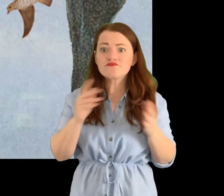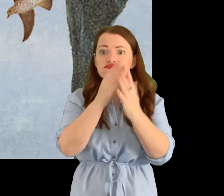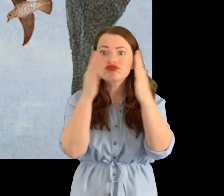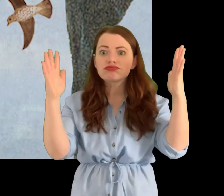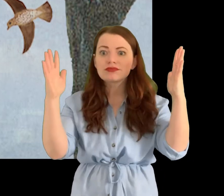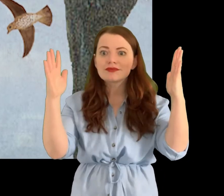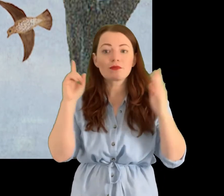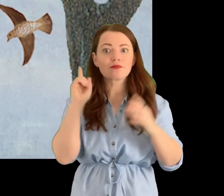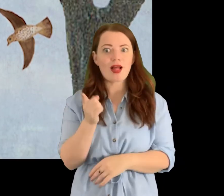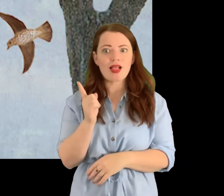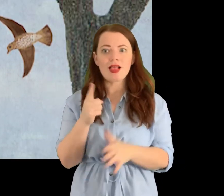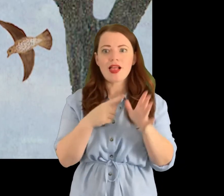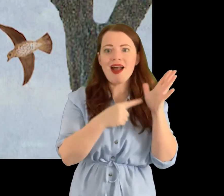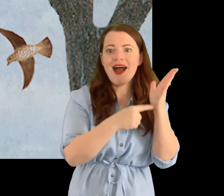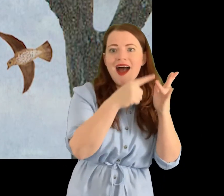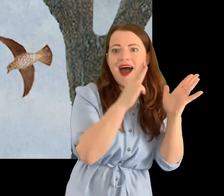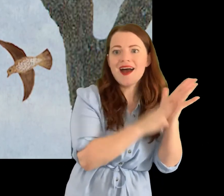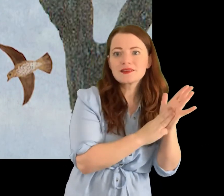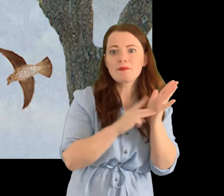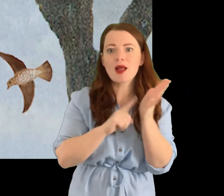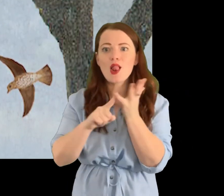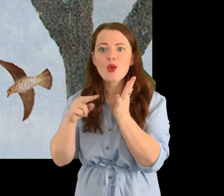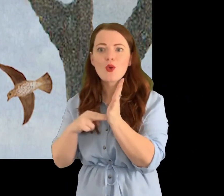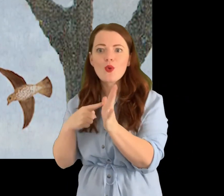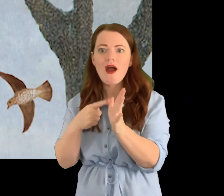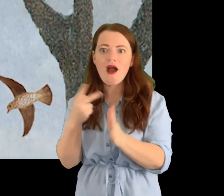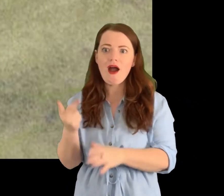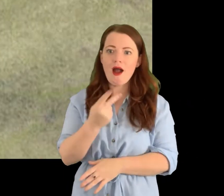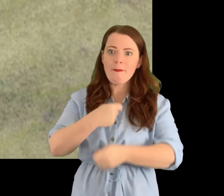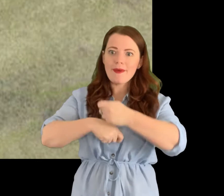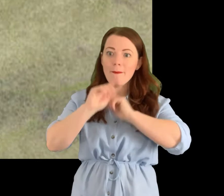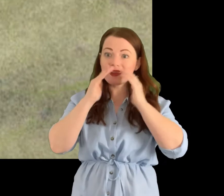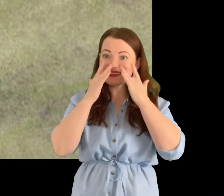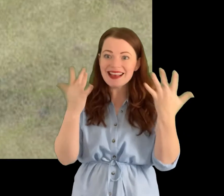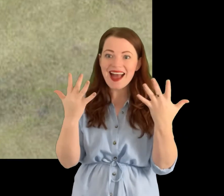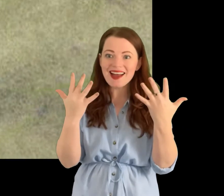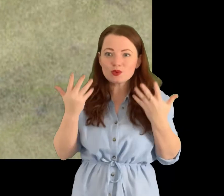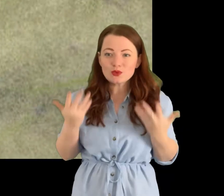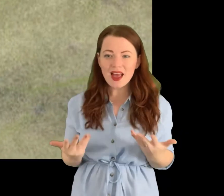Well, Atom and Luna were ten today Ten years old this very day